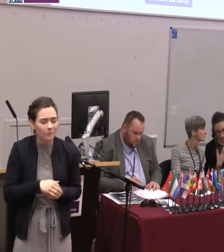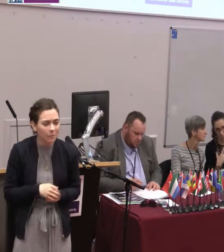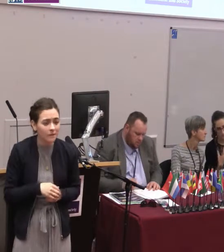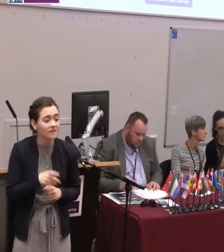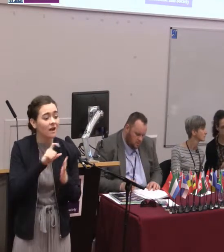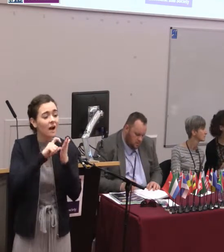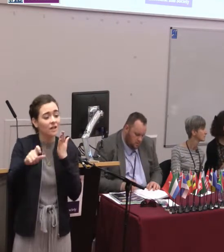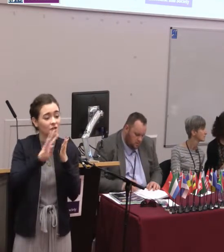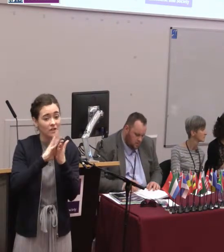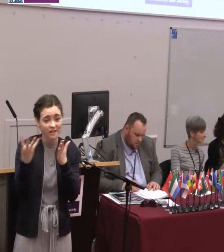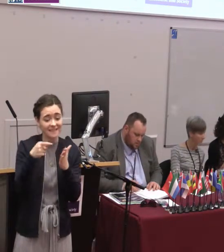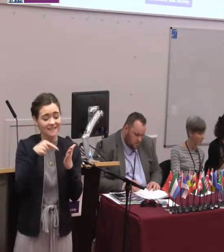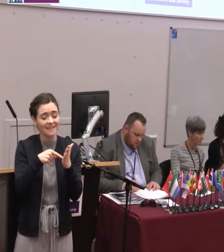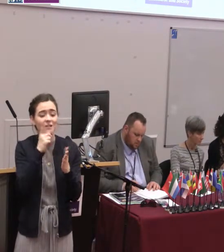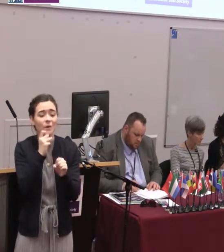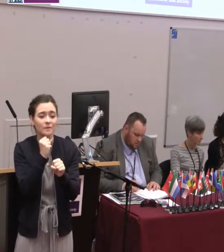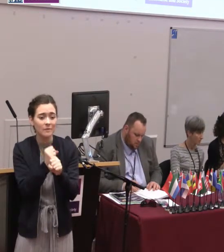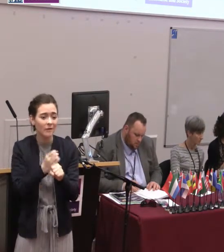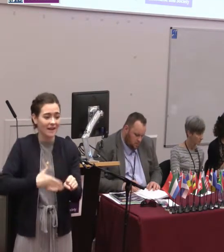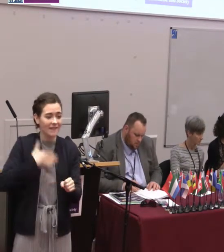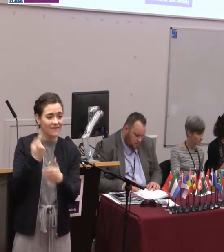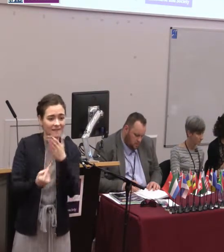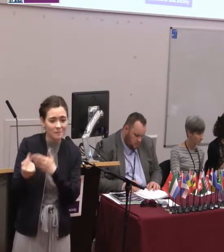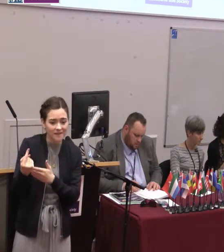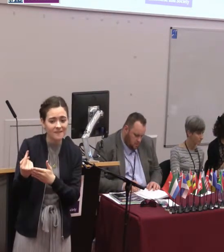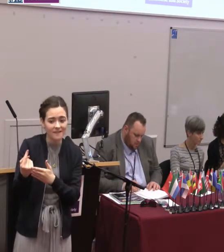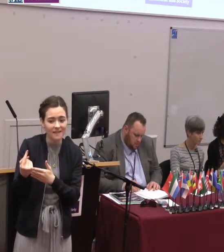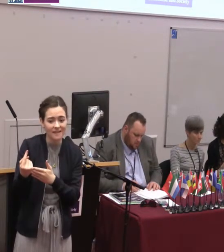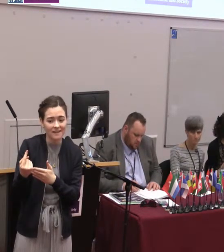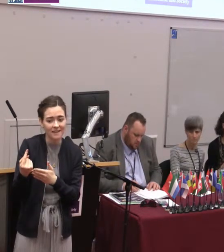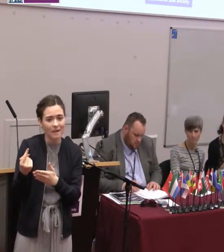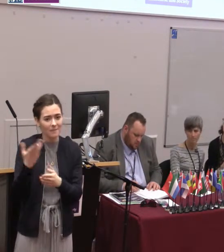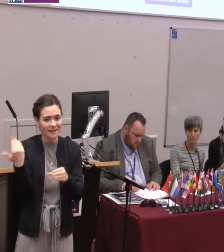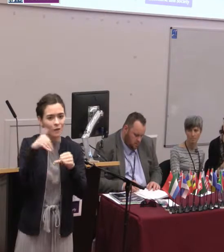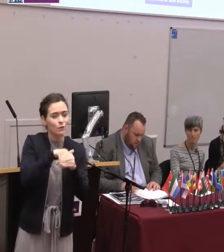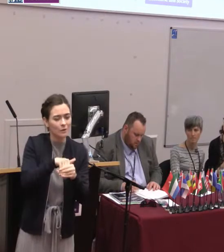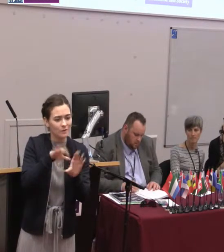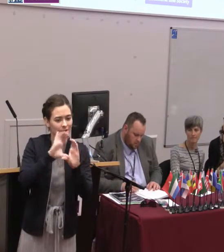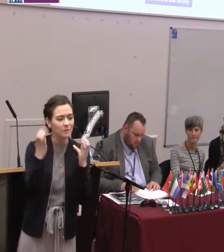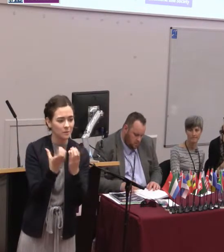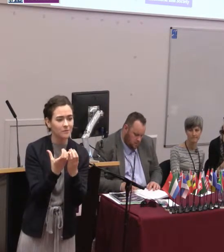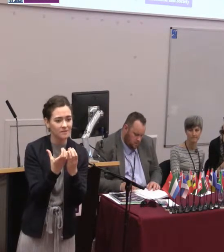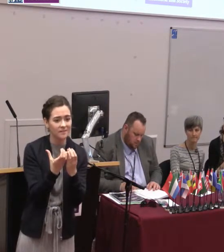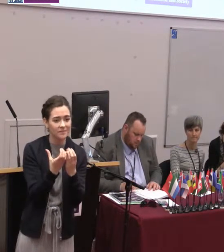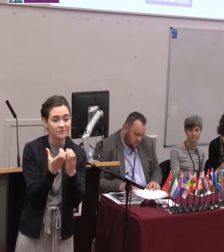Article 19 talks about living independently in being included in the community.